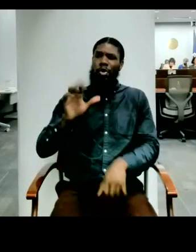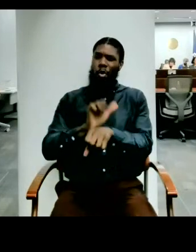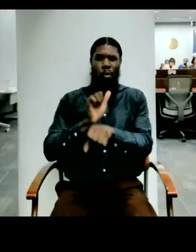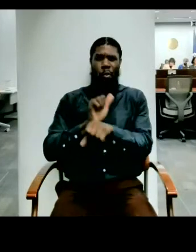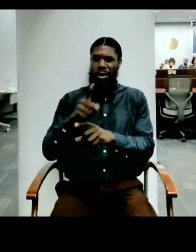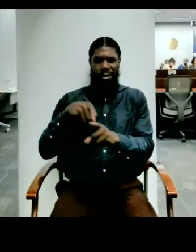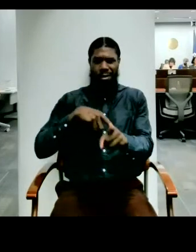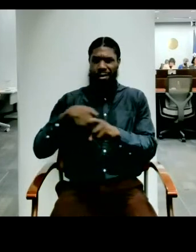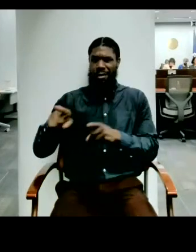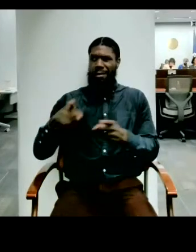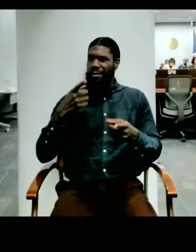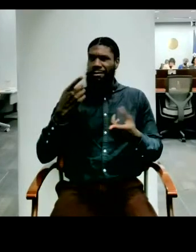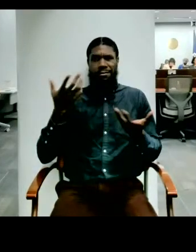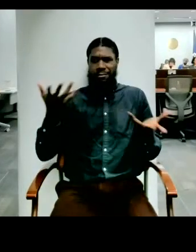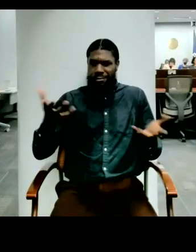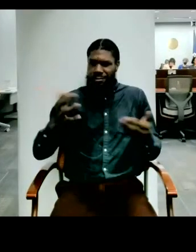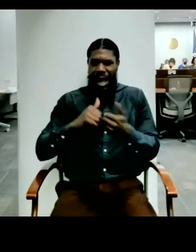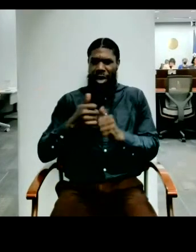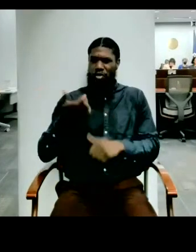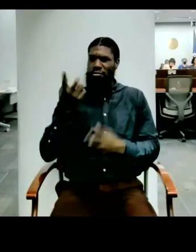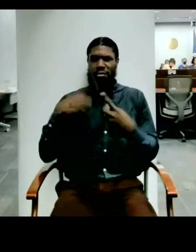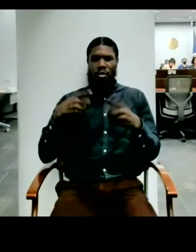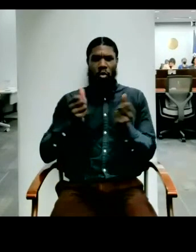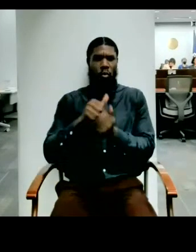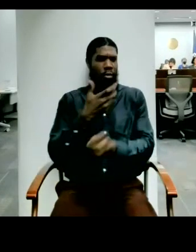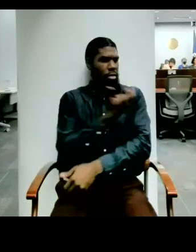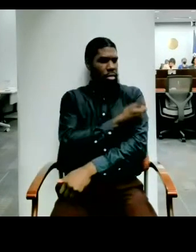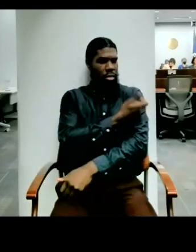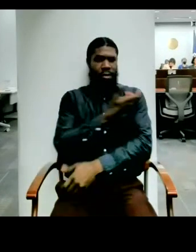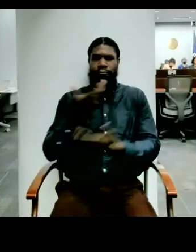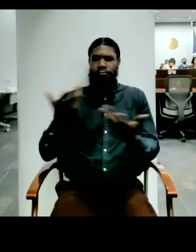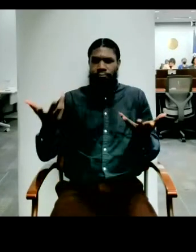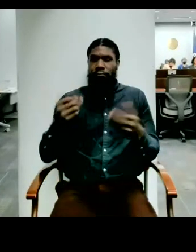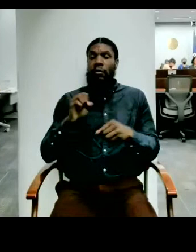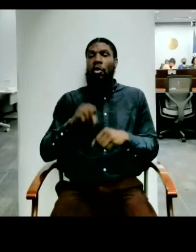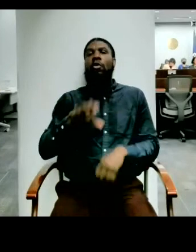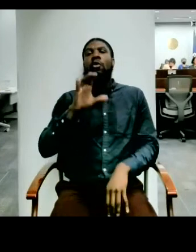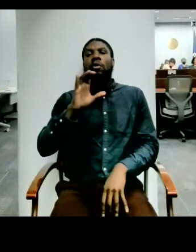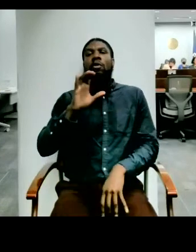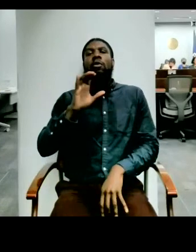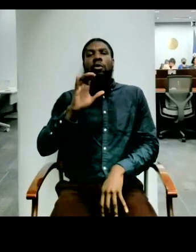How are you, so the EEOC provided some additional guidance in the summertime that helped us a lot.